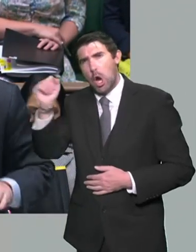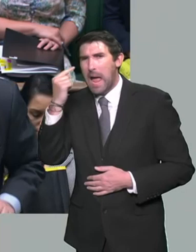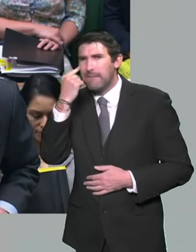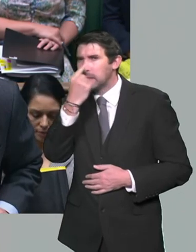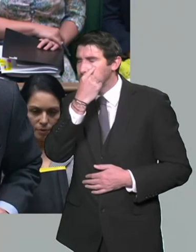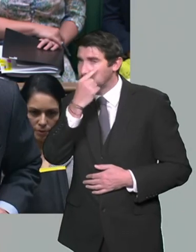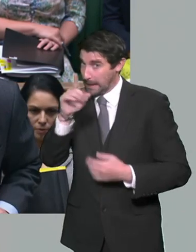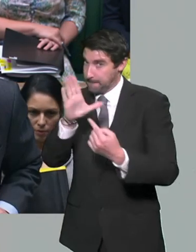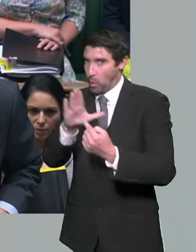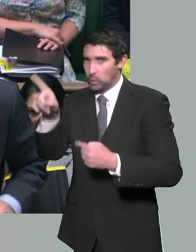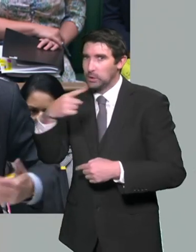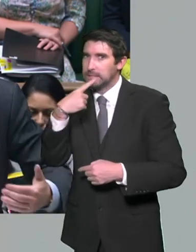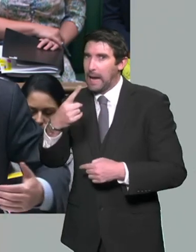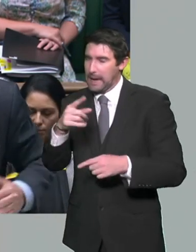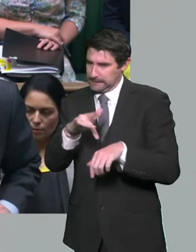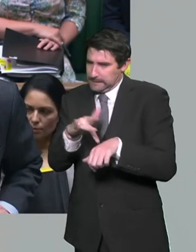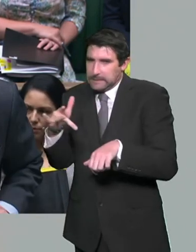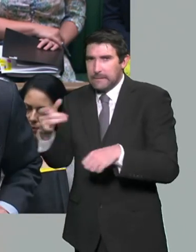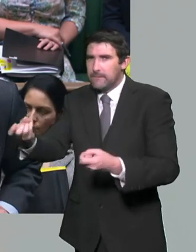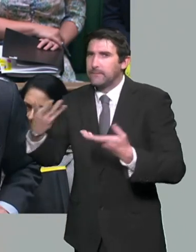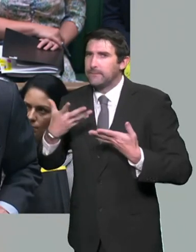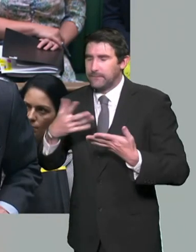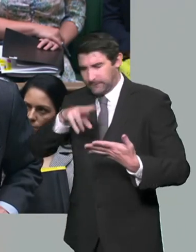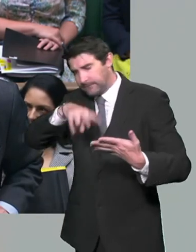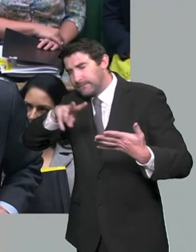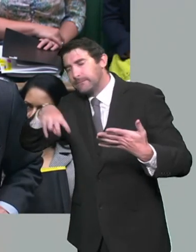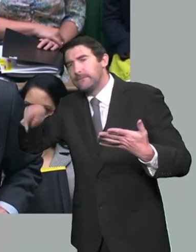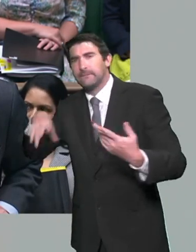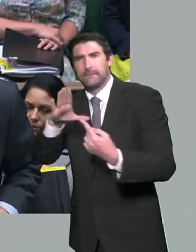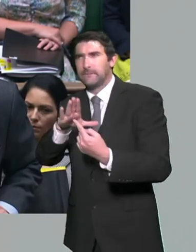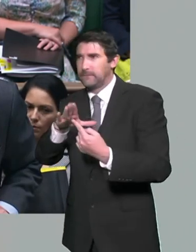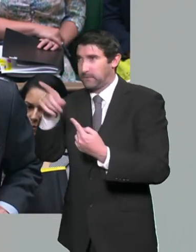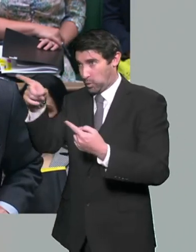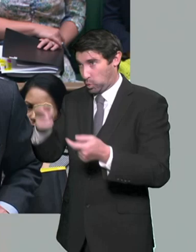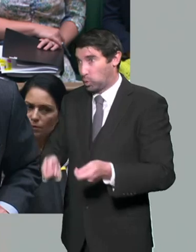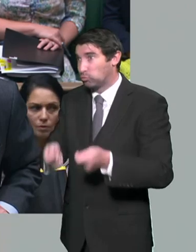These are very sensitive and difficult issues, particularly with regard to defence cases.